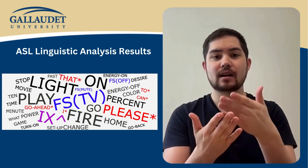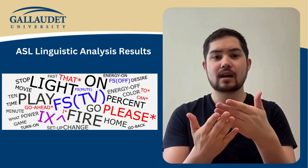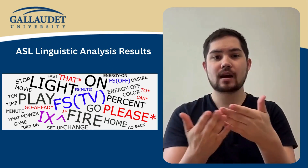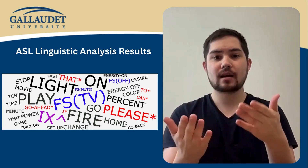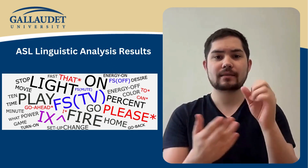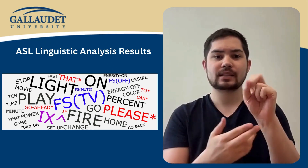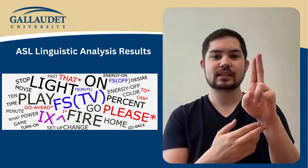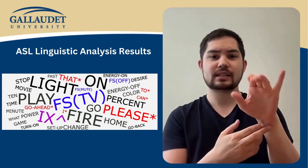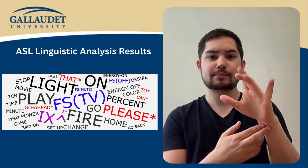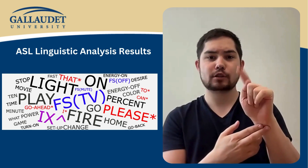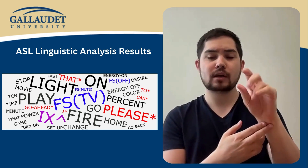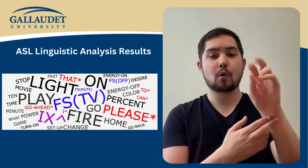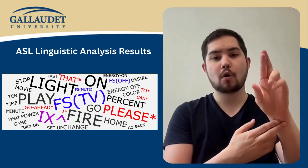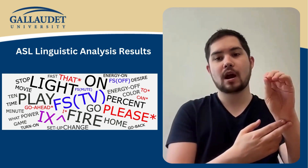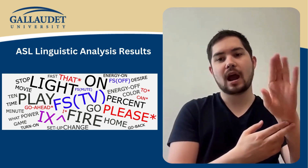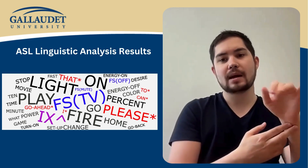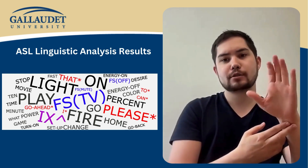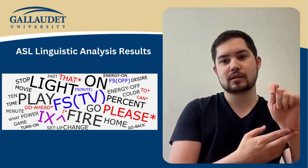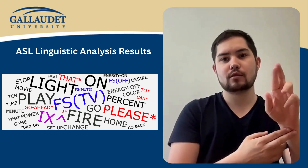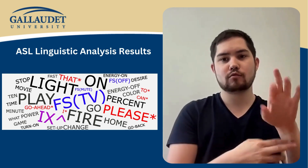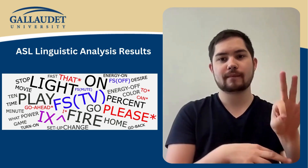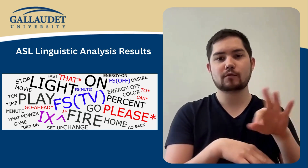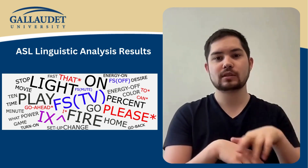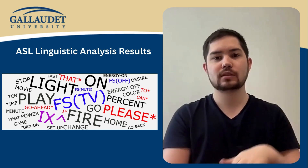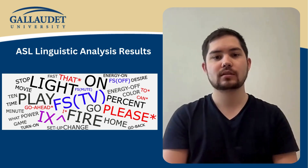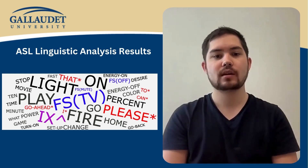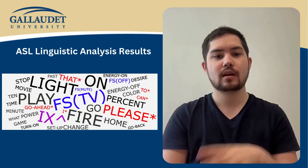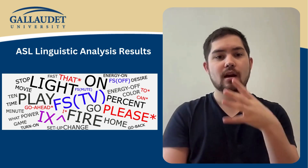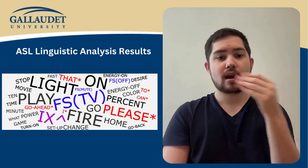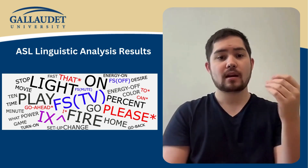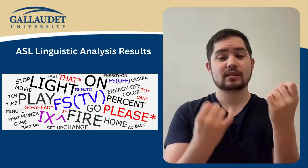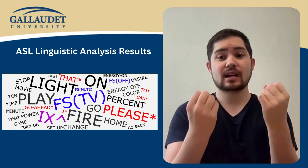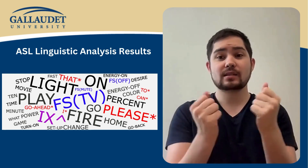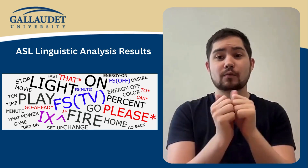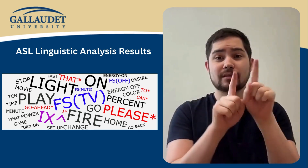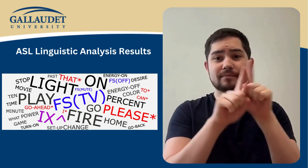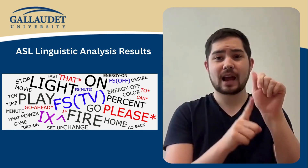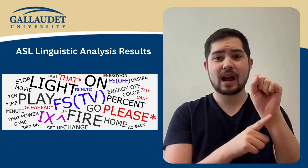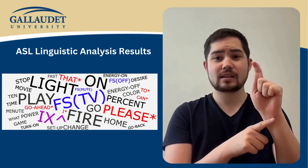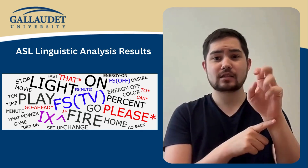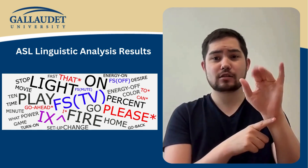and signs with an asterisk suffix are non-key signs- meaning that